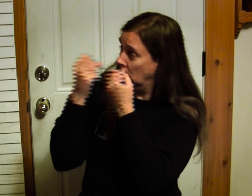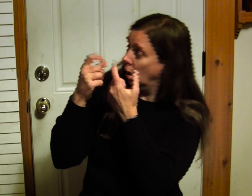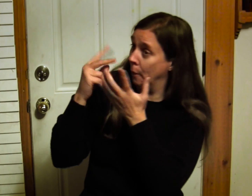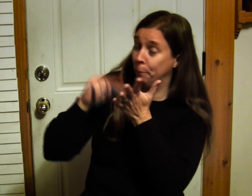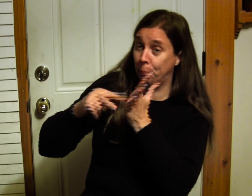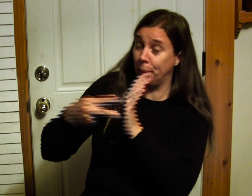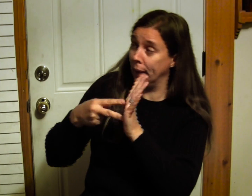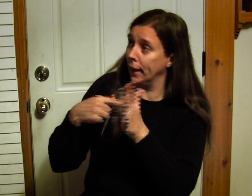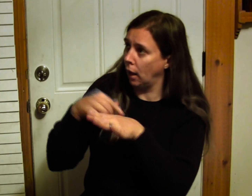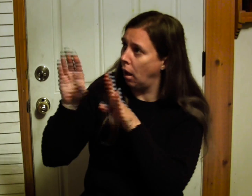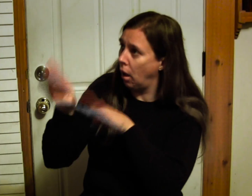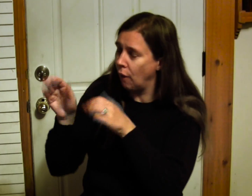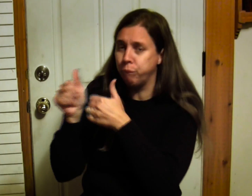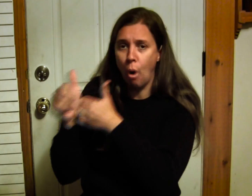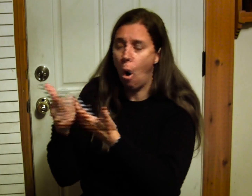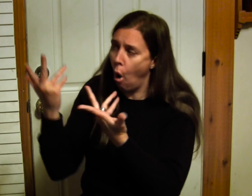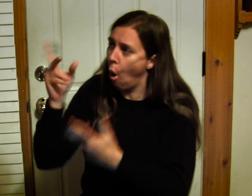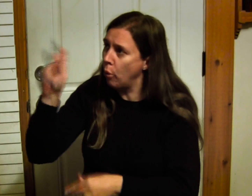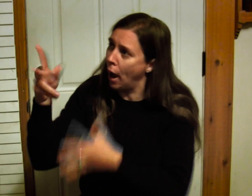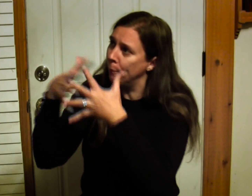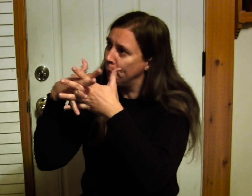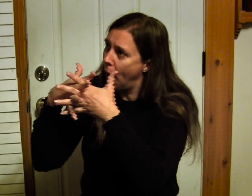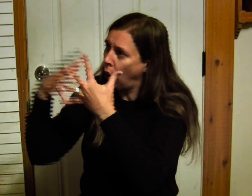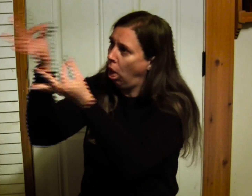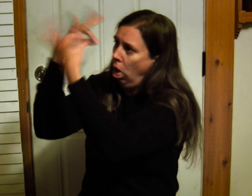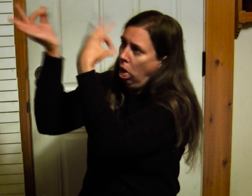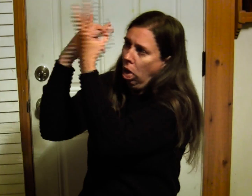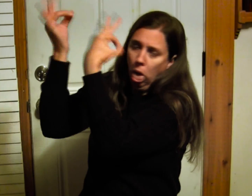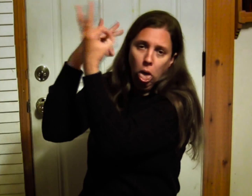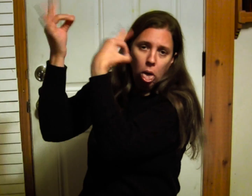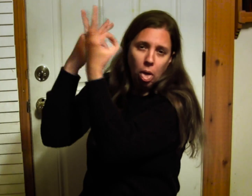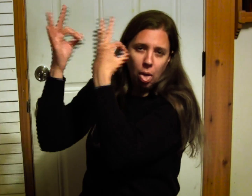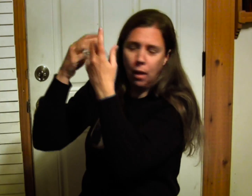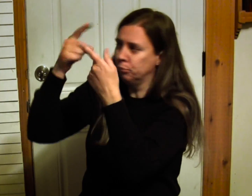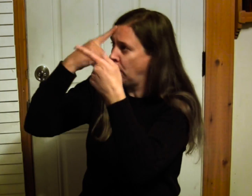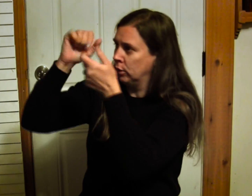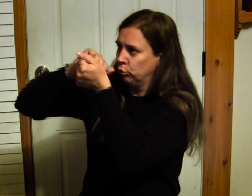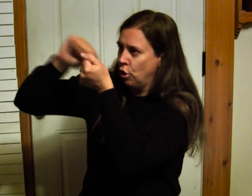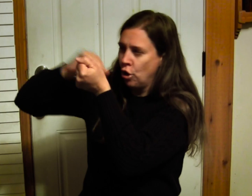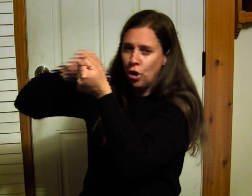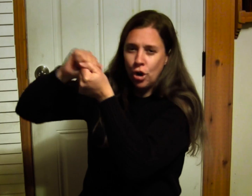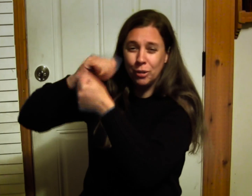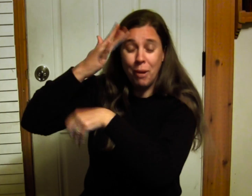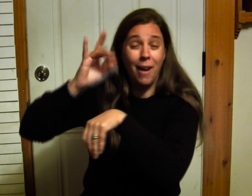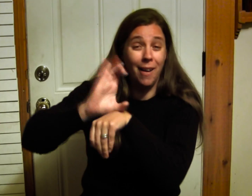their minds are colonized. They would follow the preachings of the American folks, brainwashed